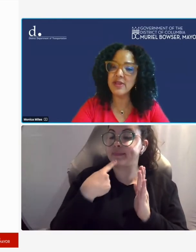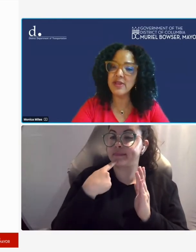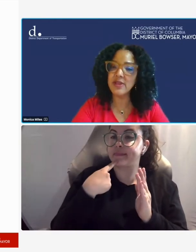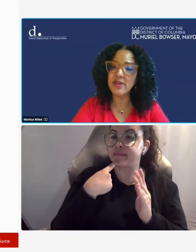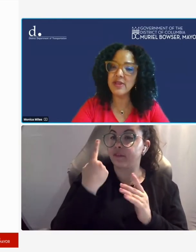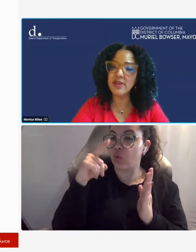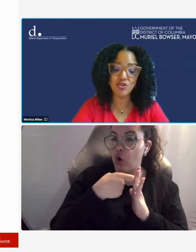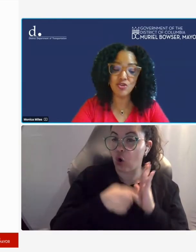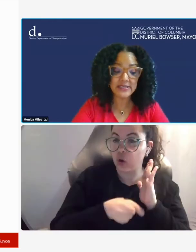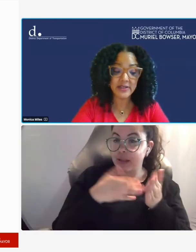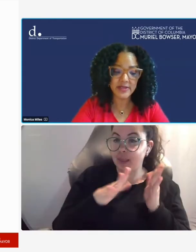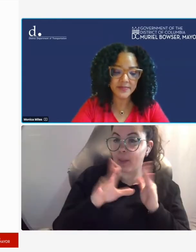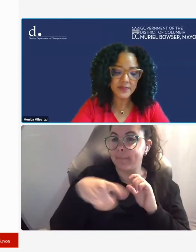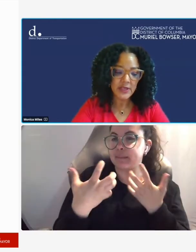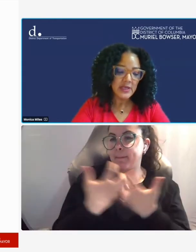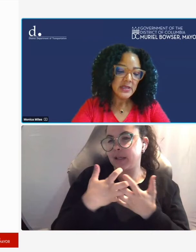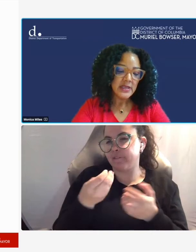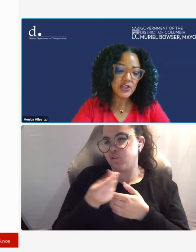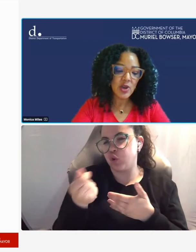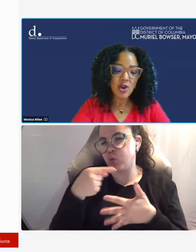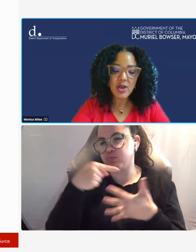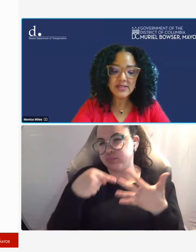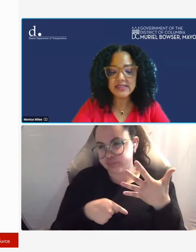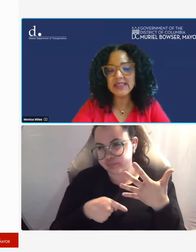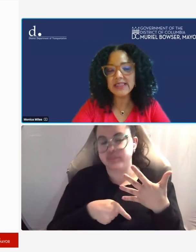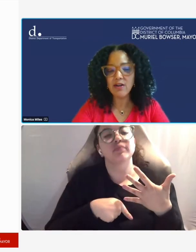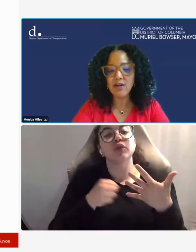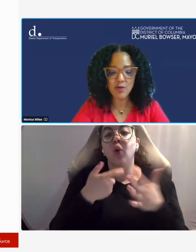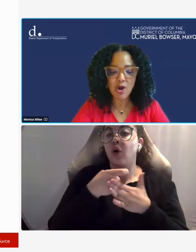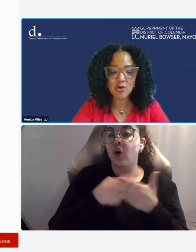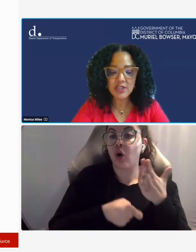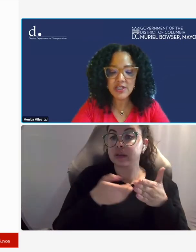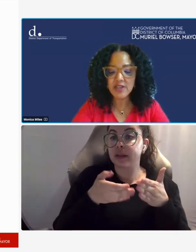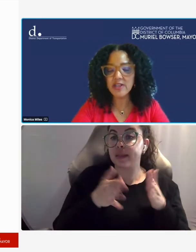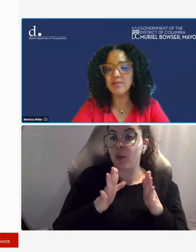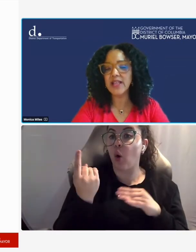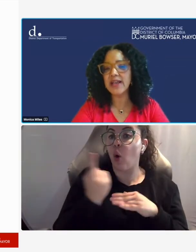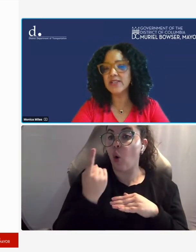to meet certain criteria okay so a cost is allowable only when it complies with